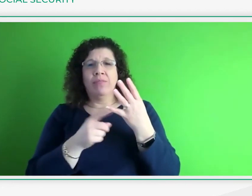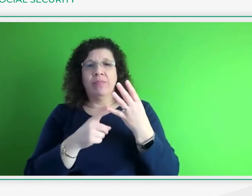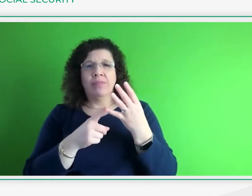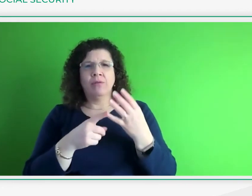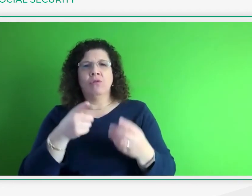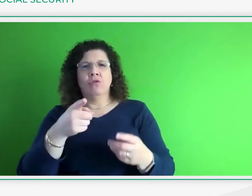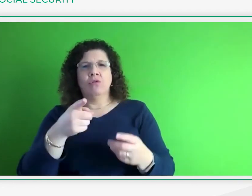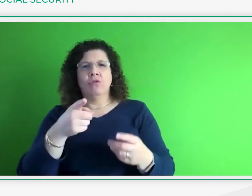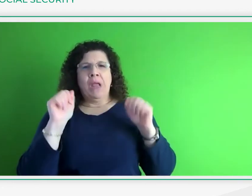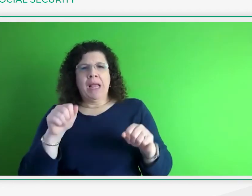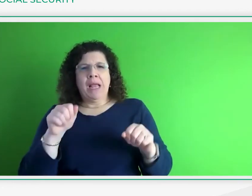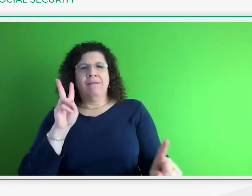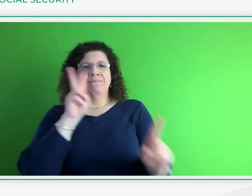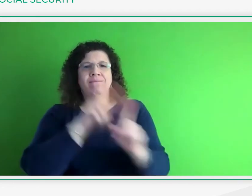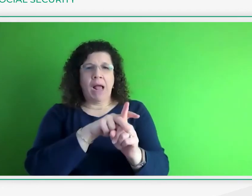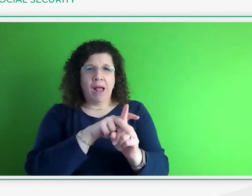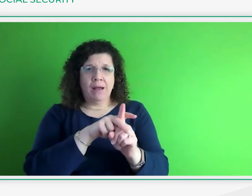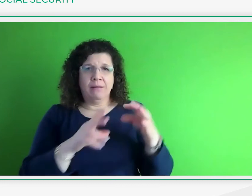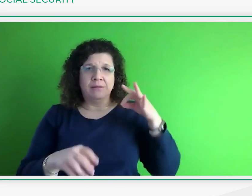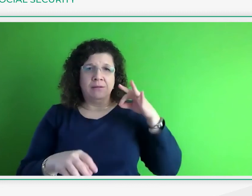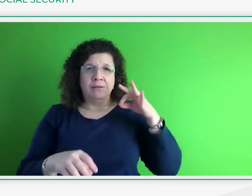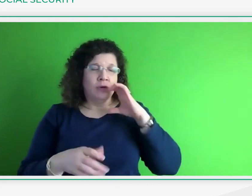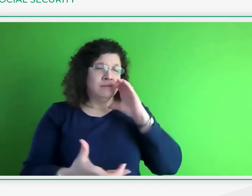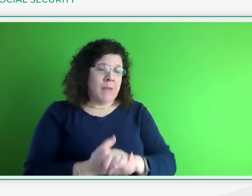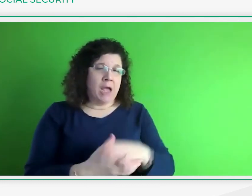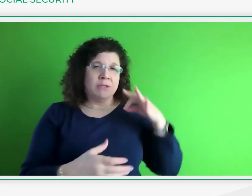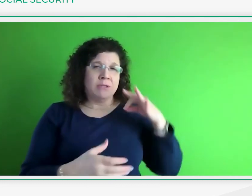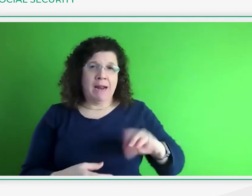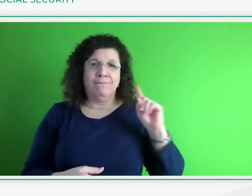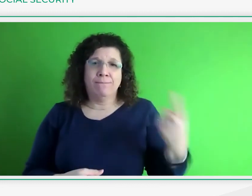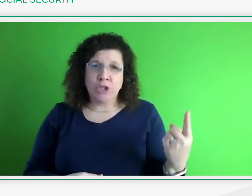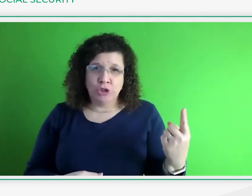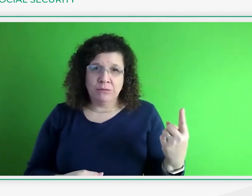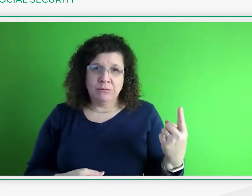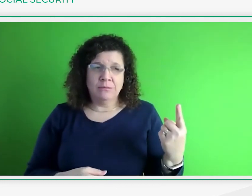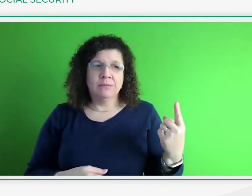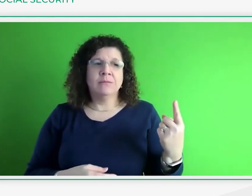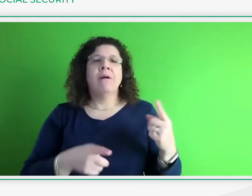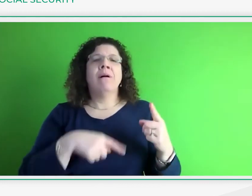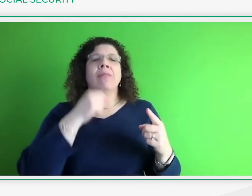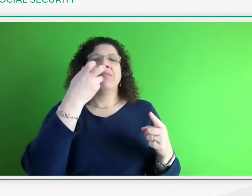The fourth is you're able to file your spousal benefits first,